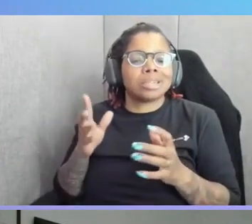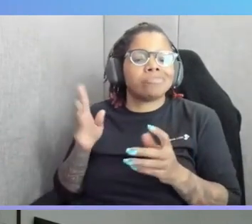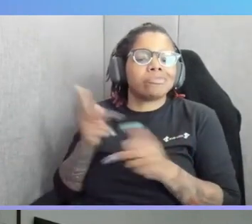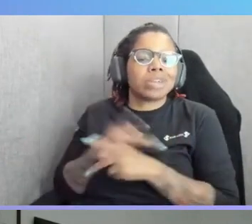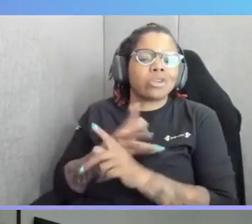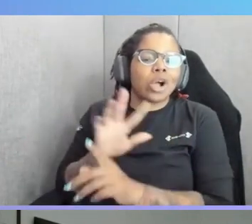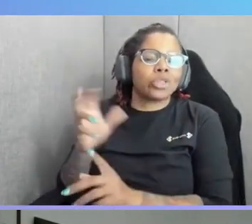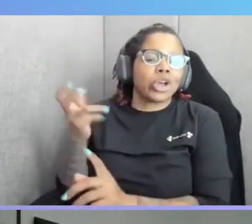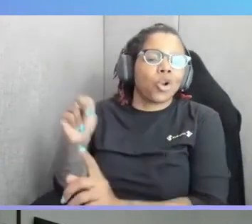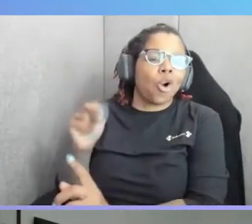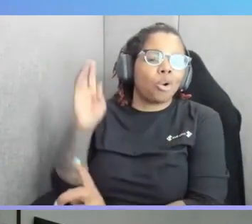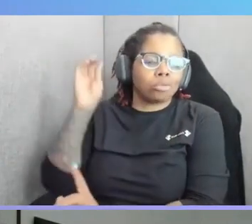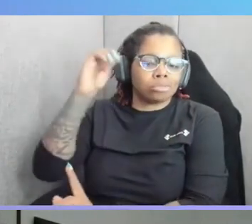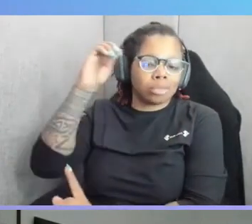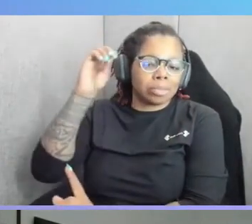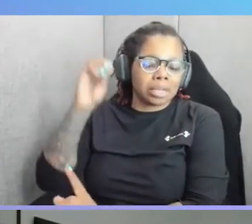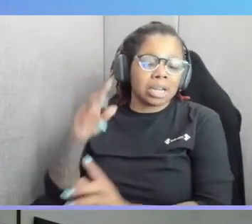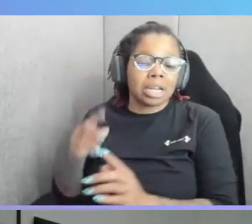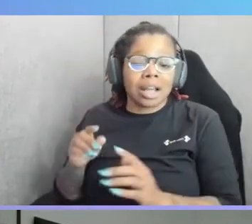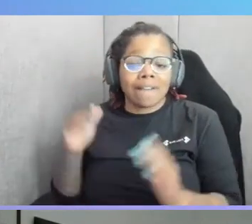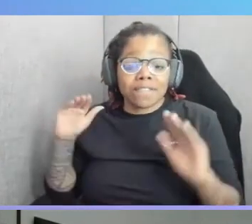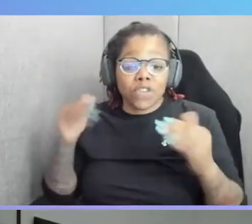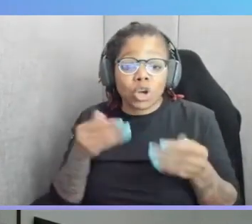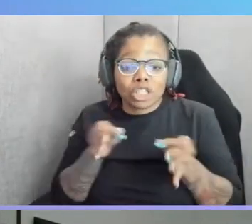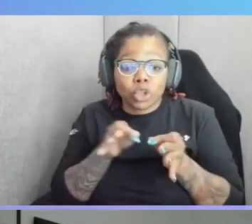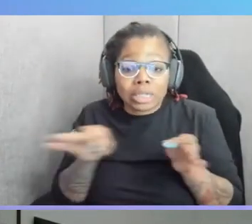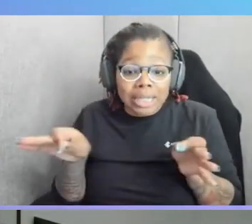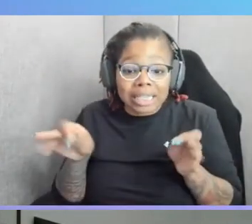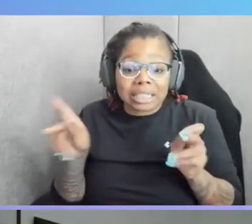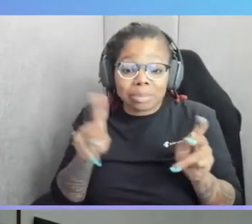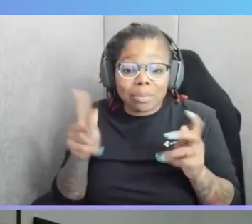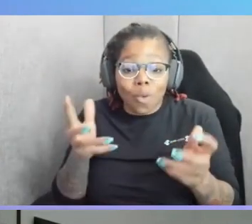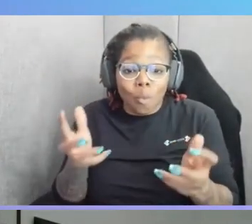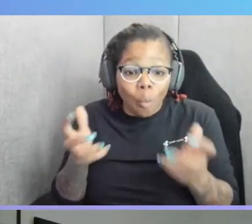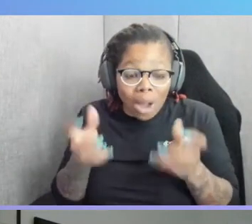focus on text. People want read the text and sometimes it was a